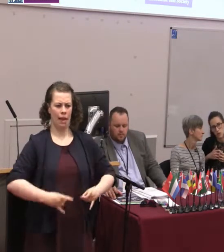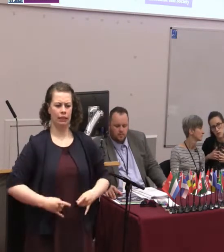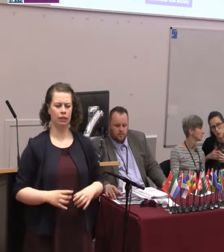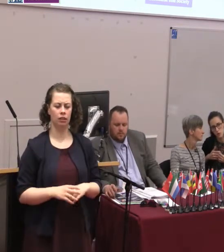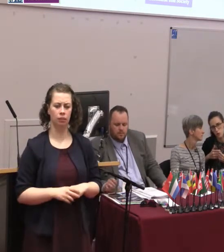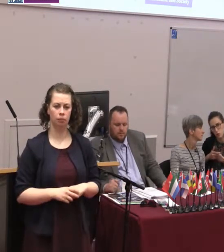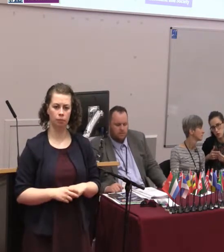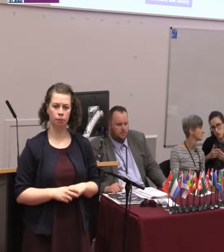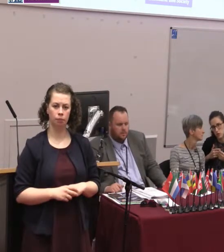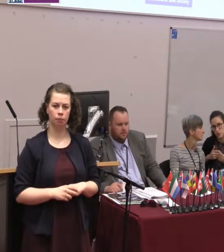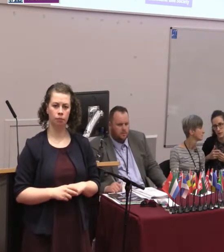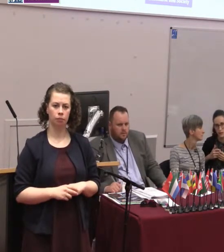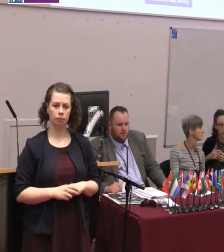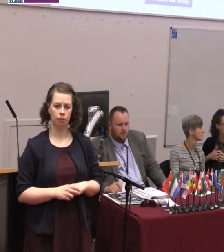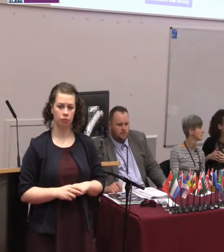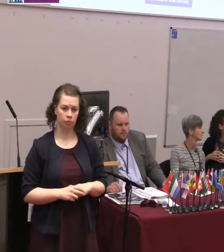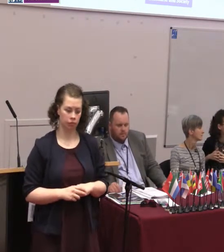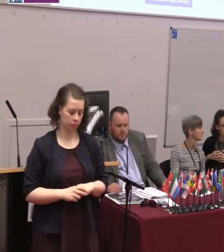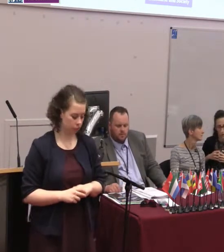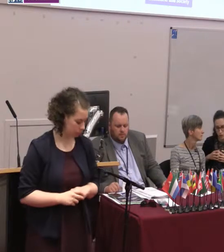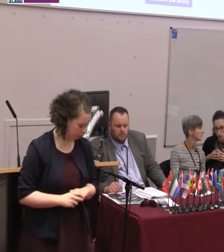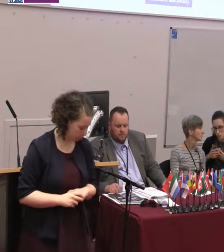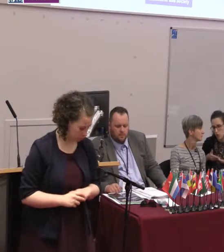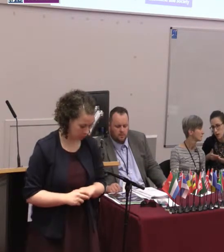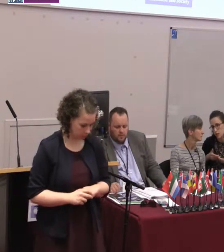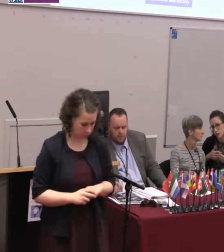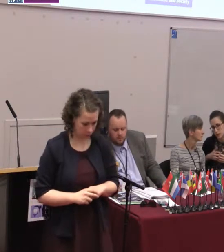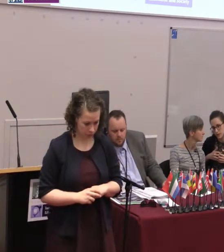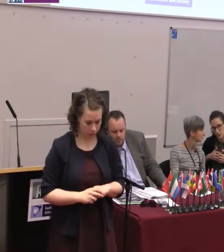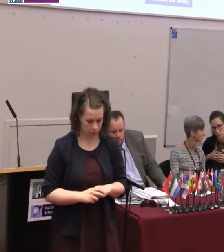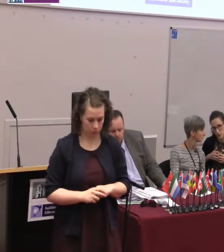Schools need to be truly inclusive. No exceptions.